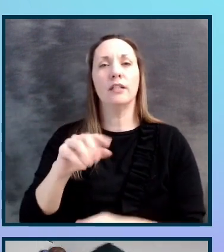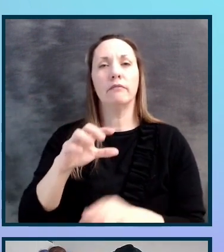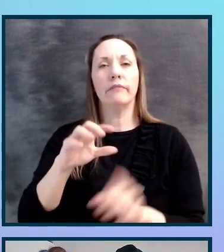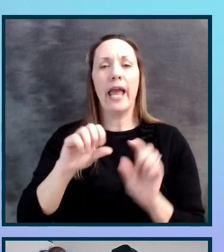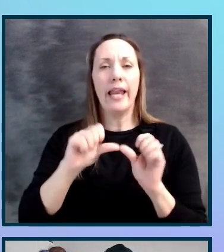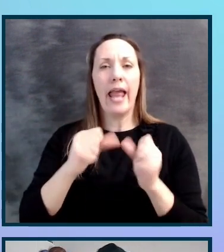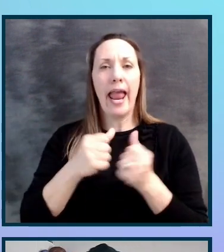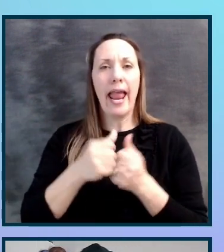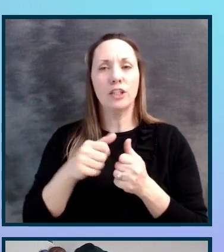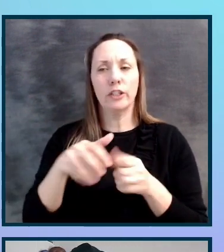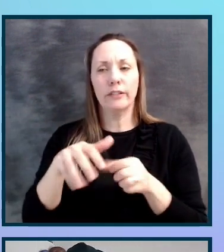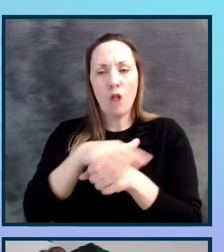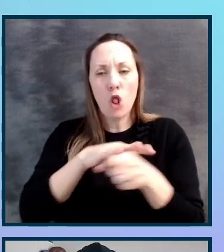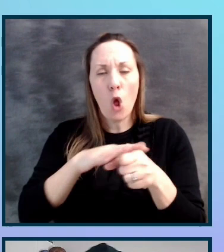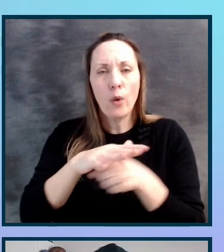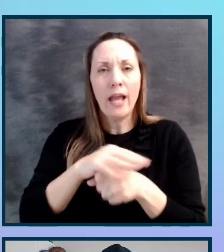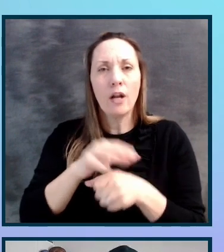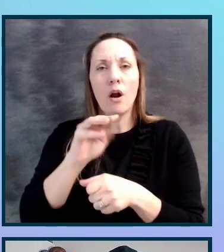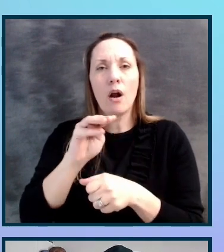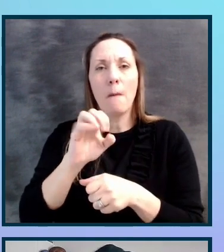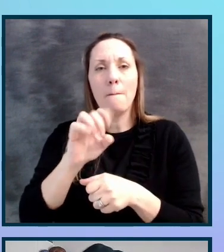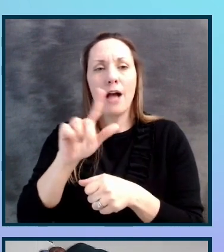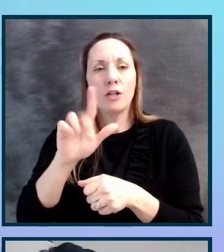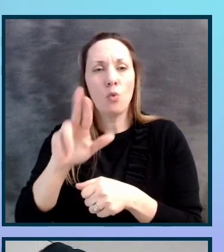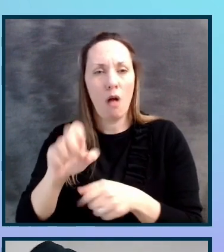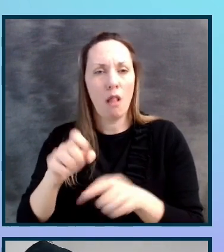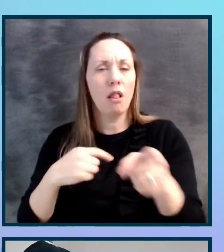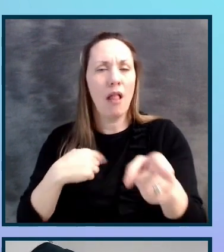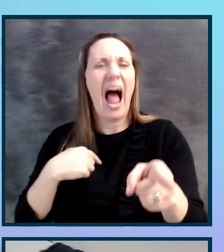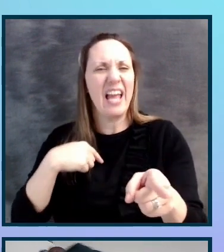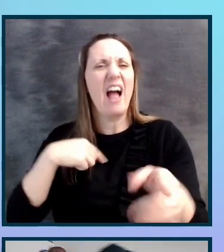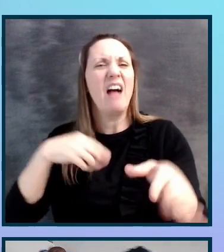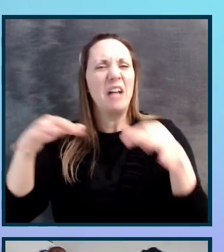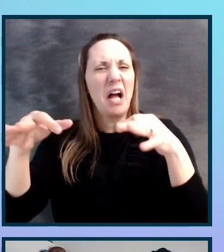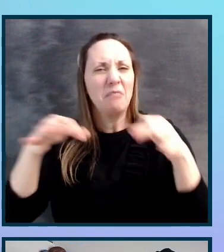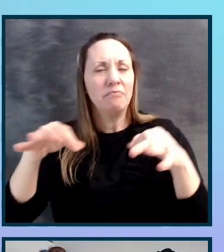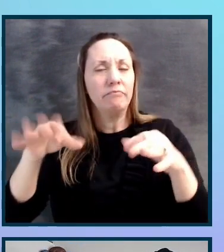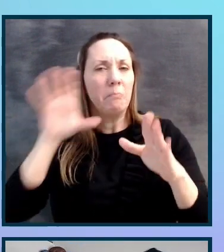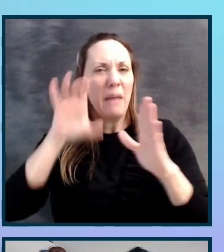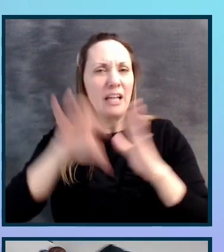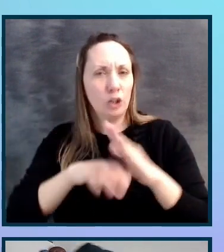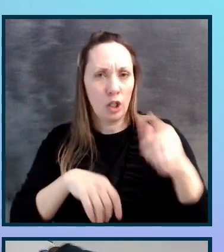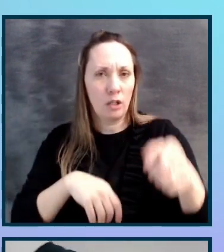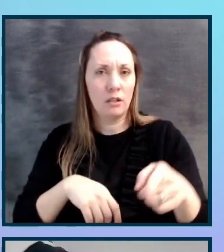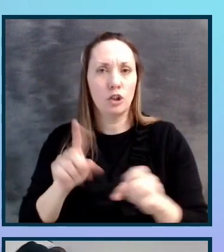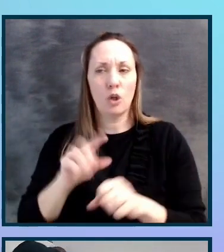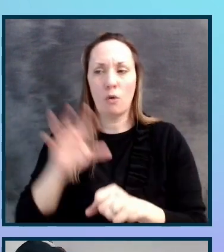And that agent locator module, I have a screenshot, but I'll describe it in general for everyone too, because the screenshot doesn't do justice.